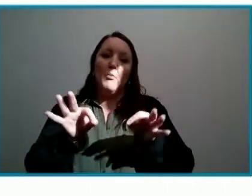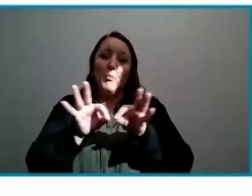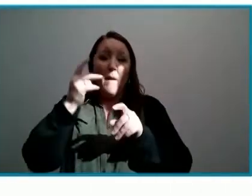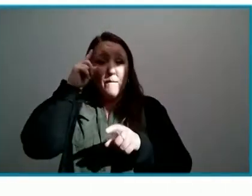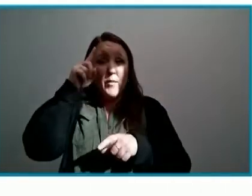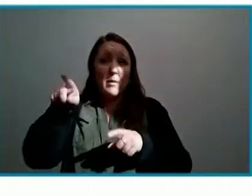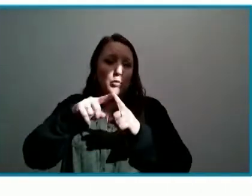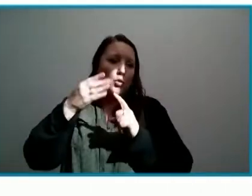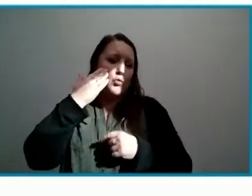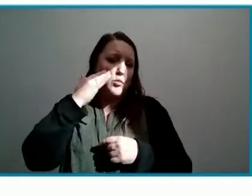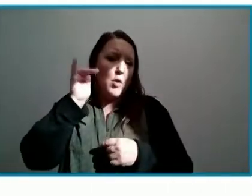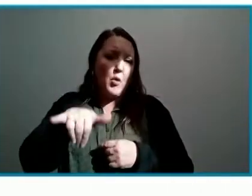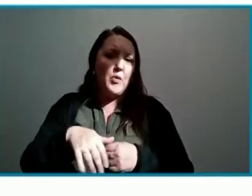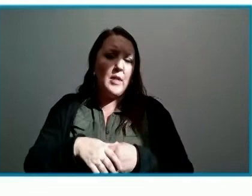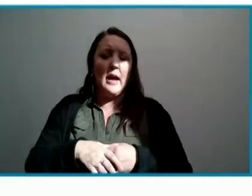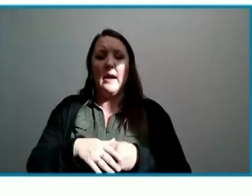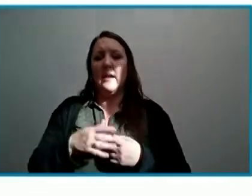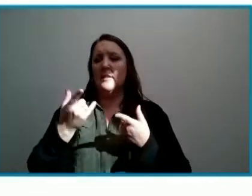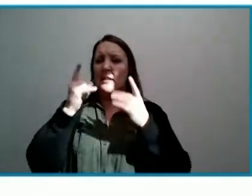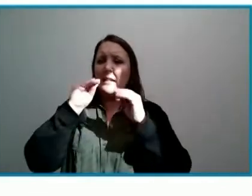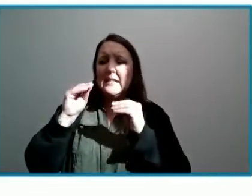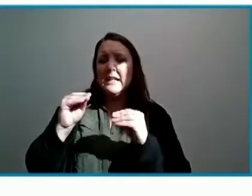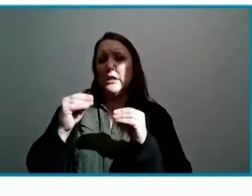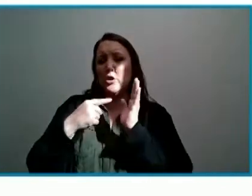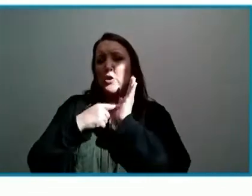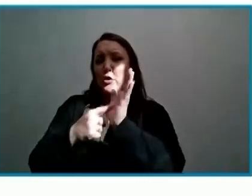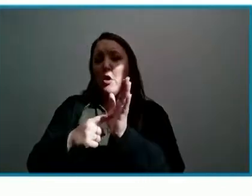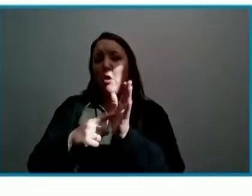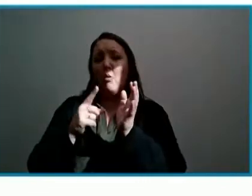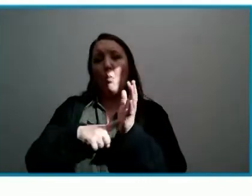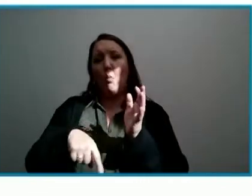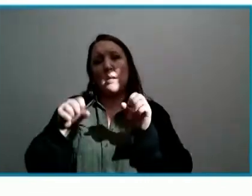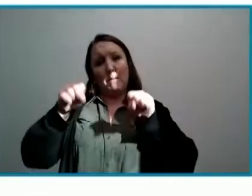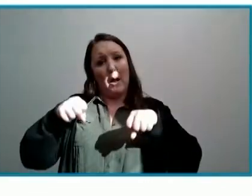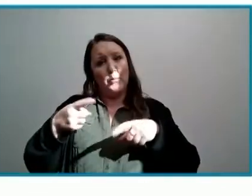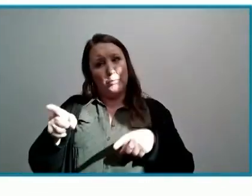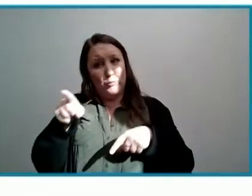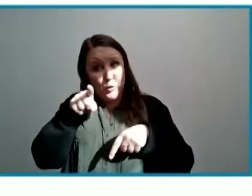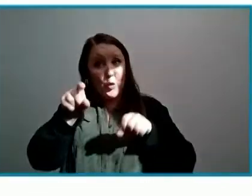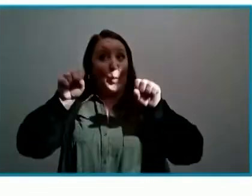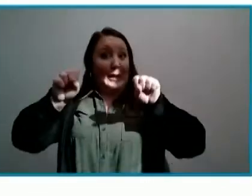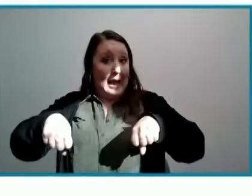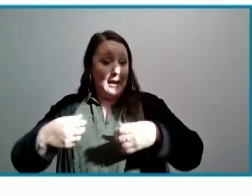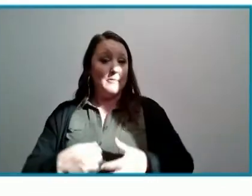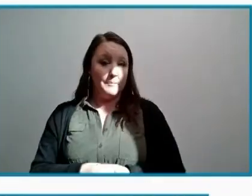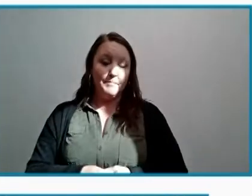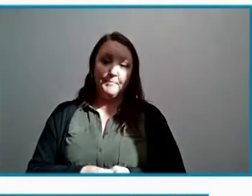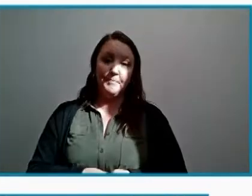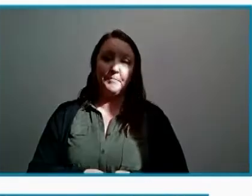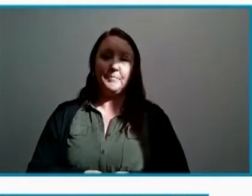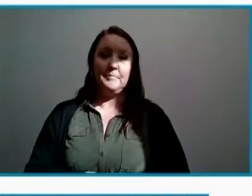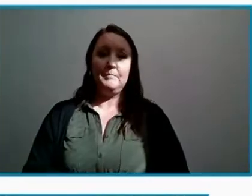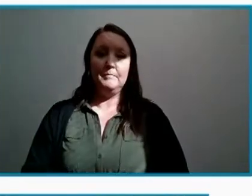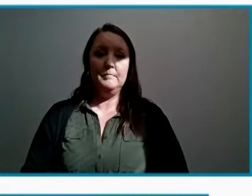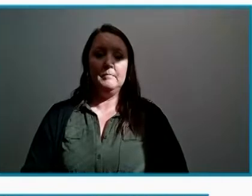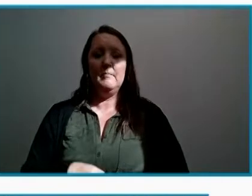you know to see what what could be possible. Uh, yeah. That's great. Thank you. Mm-hmm. .